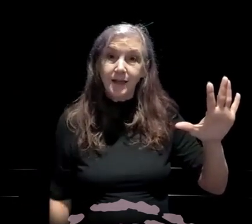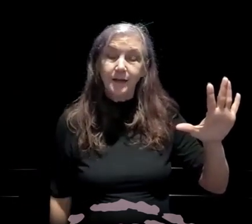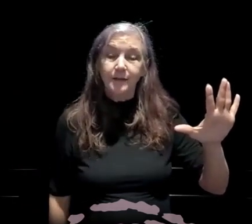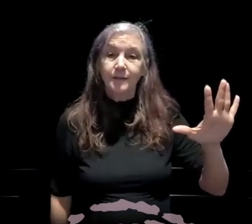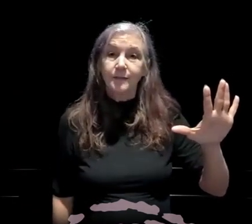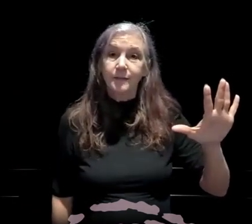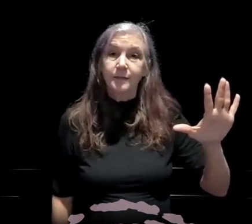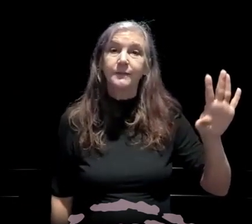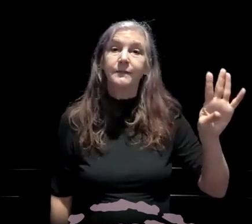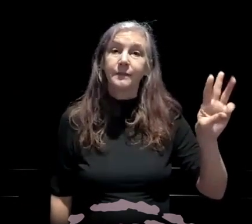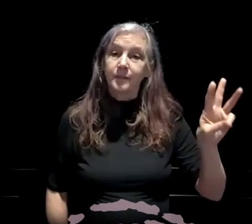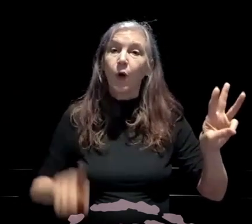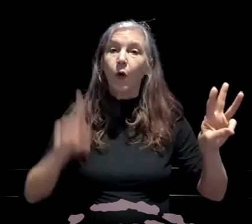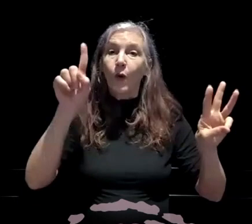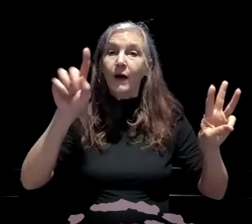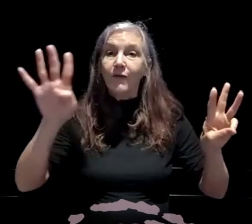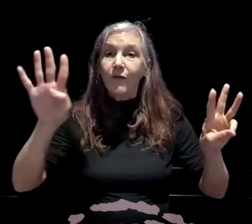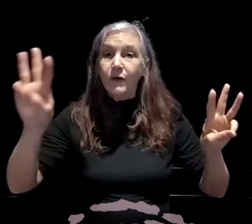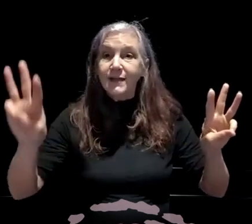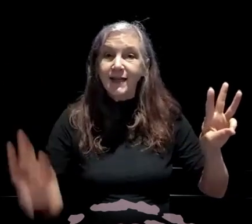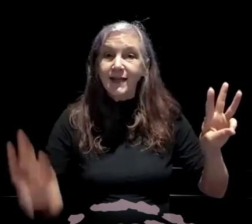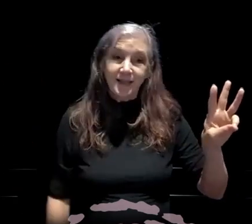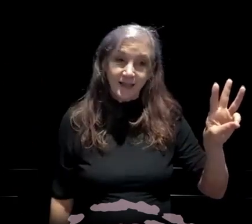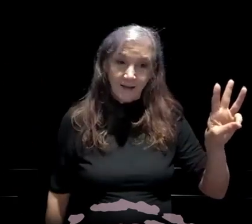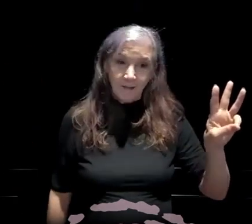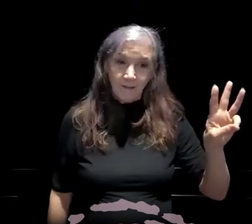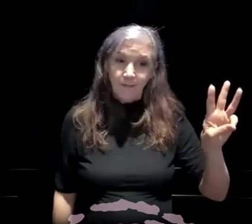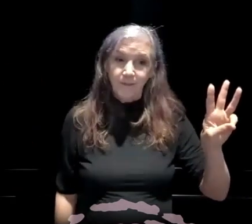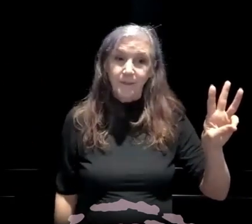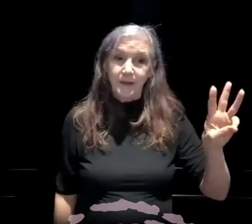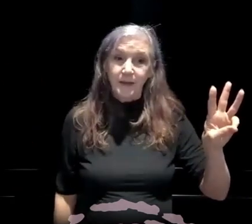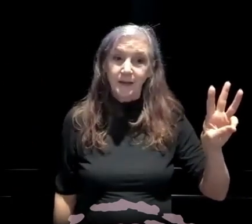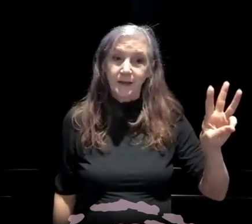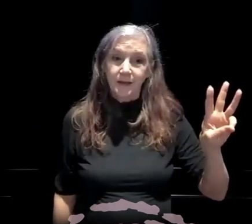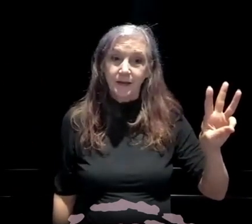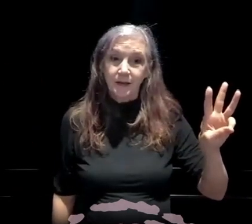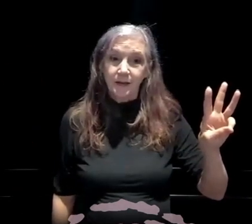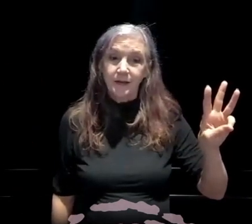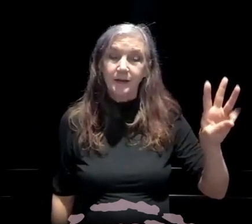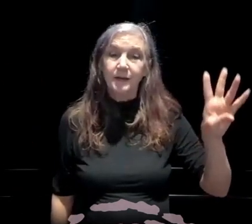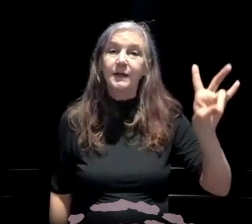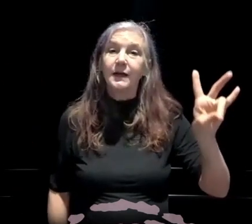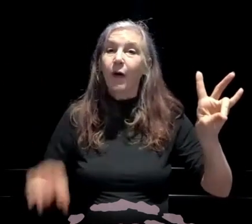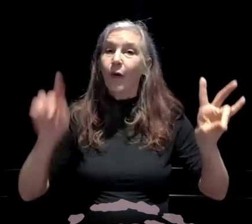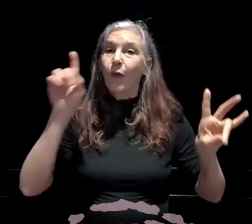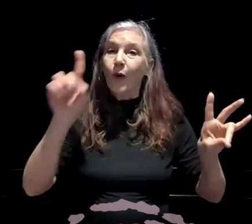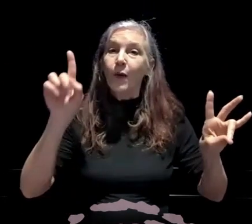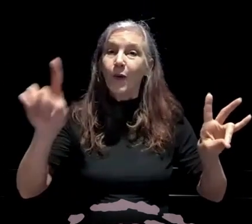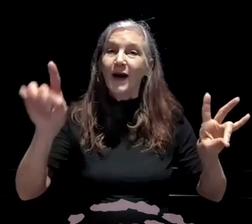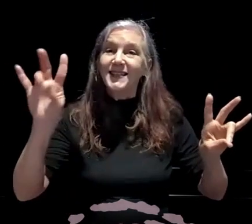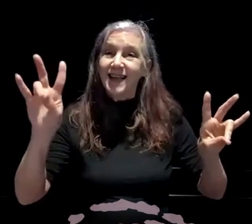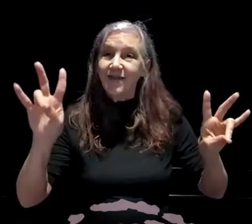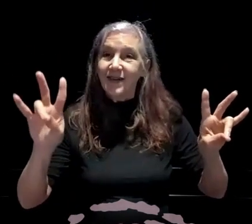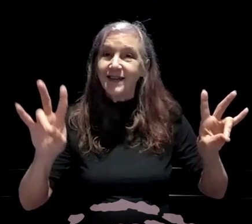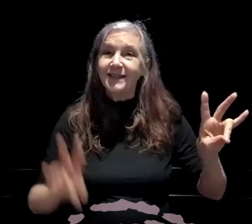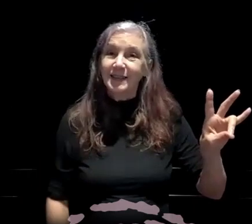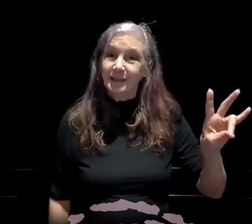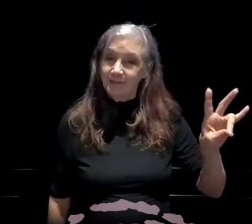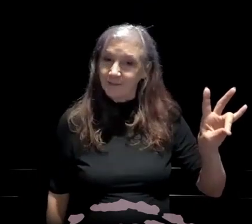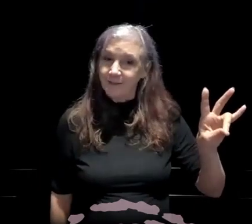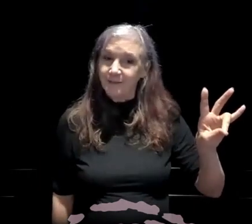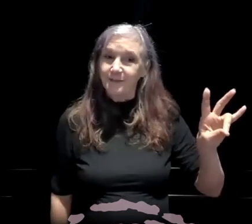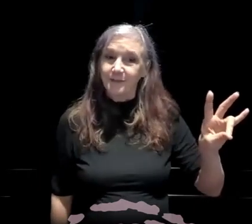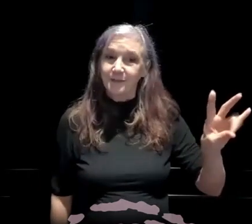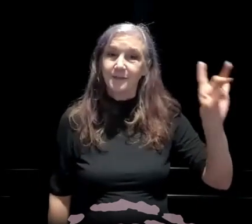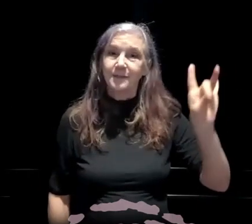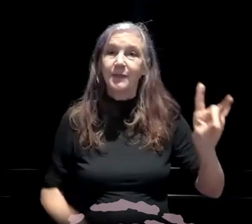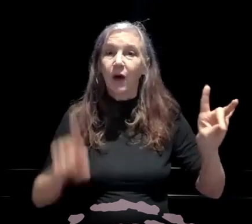You number 1, 4, 6. Thank you so much. On this side of the room, we have never won.